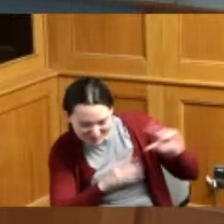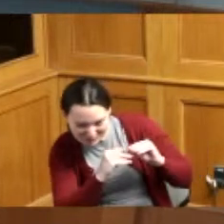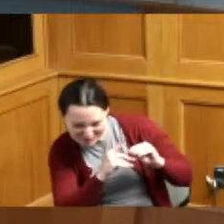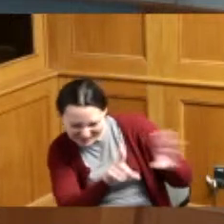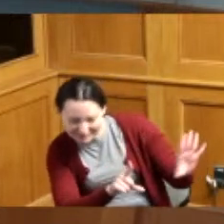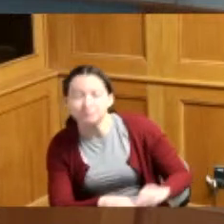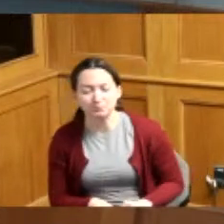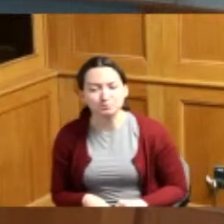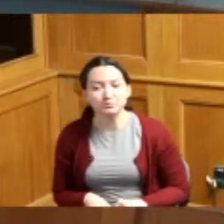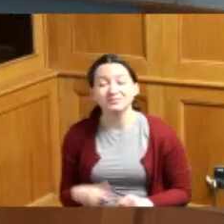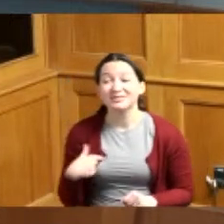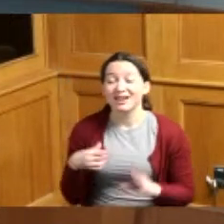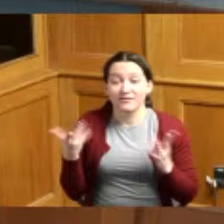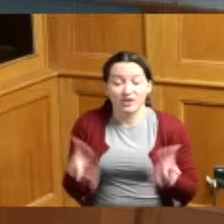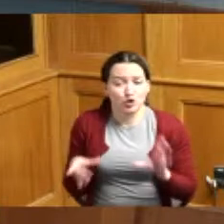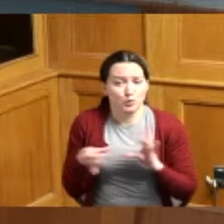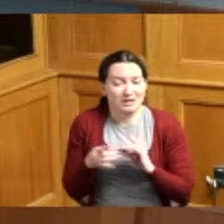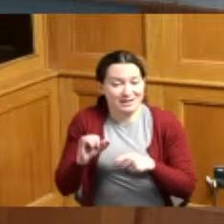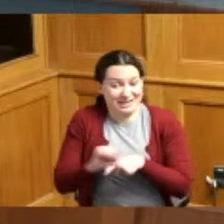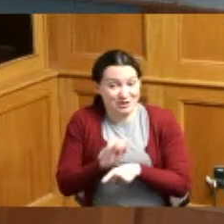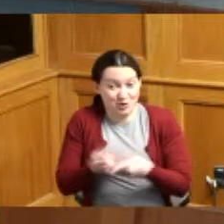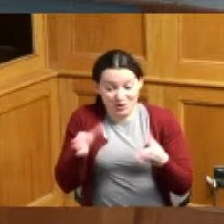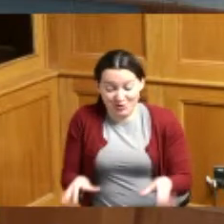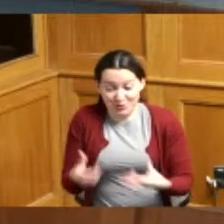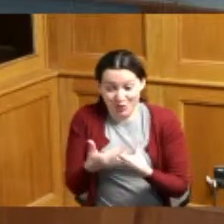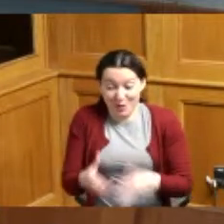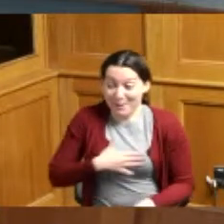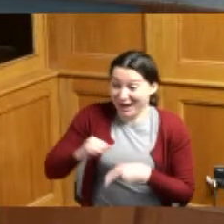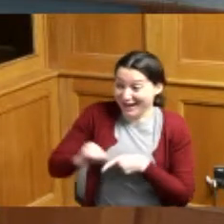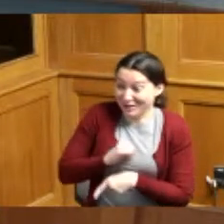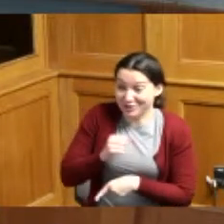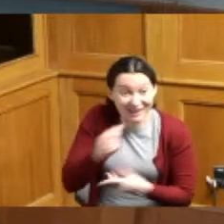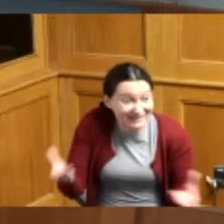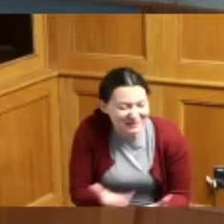thing so I mentioned the interns in the room earlier my intern was not here but she is now